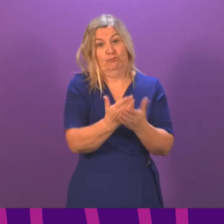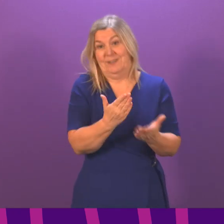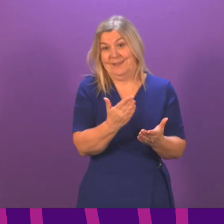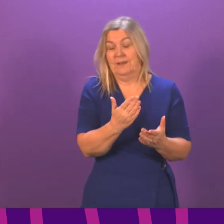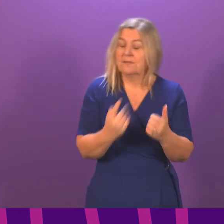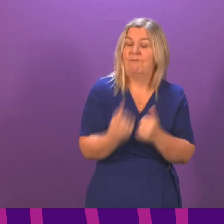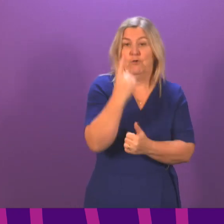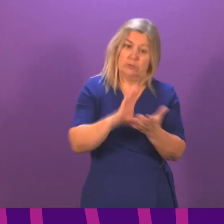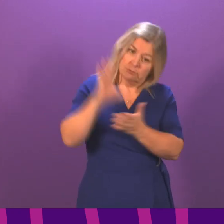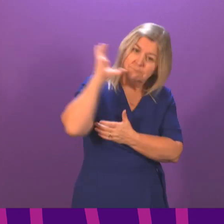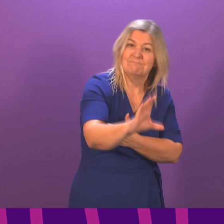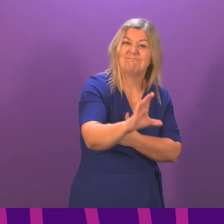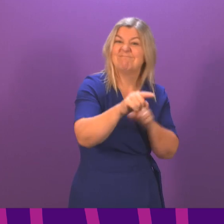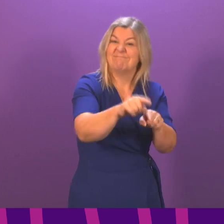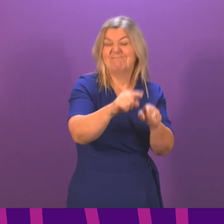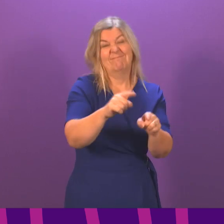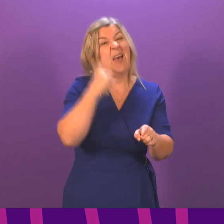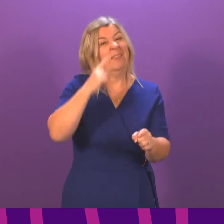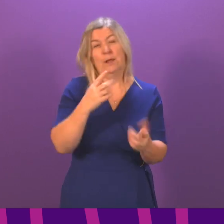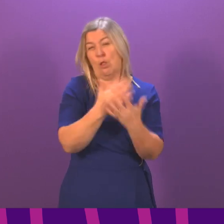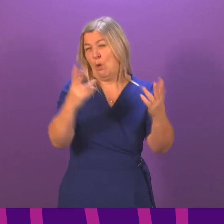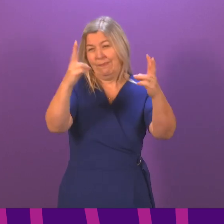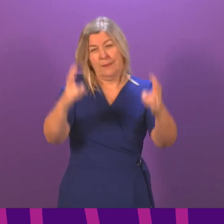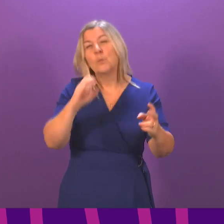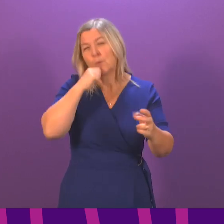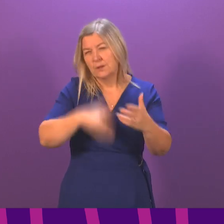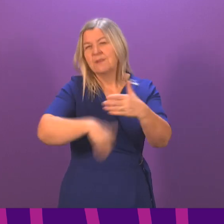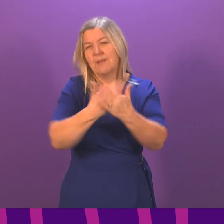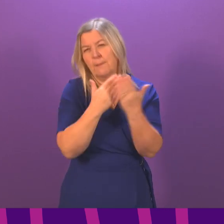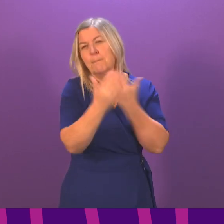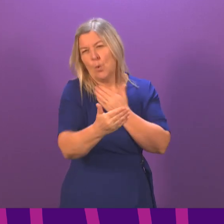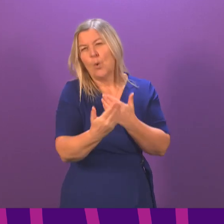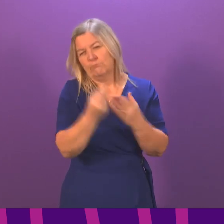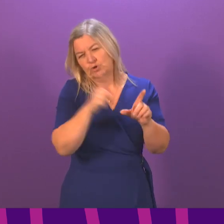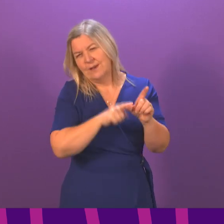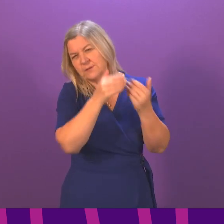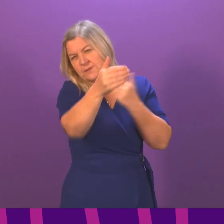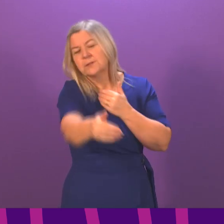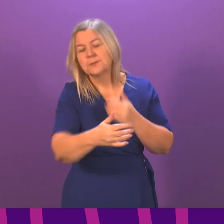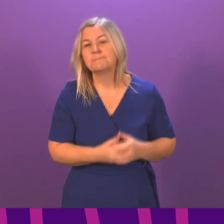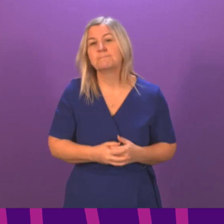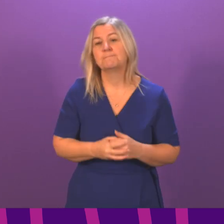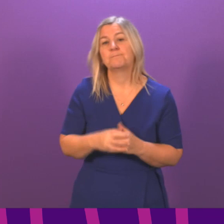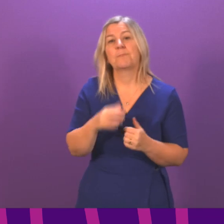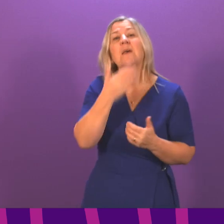first investment. I think that we will see that theme developing strongly. The Presiding Officer: Question 6 is from Michelle Ballantyne, who